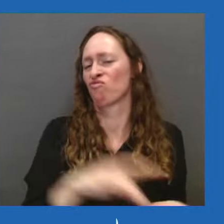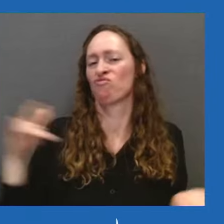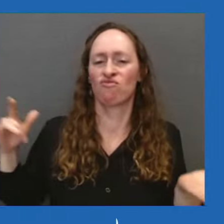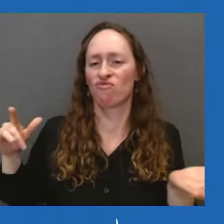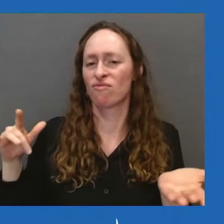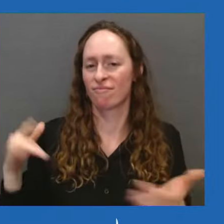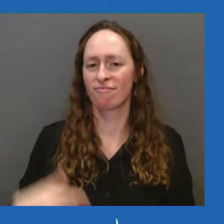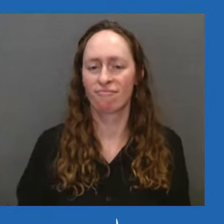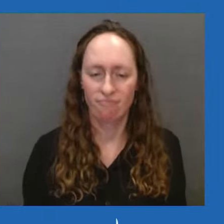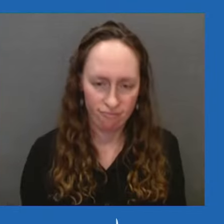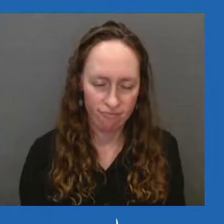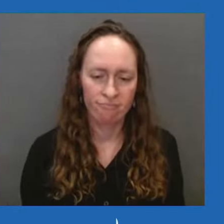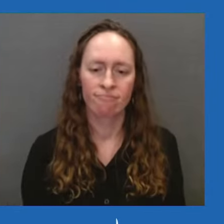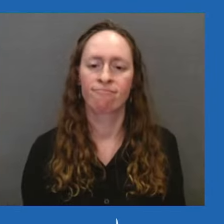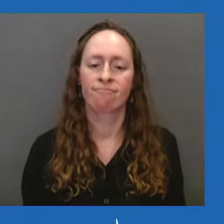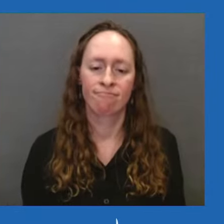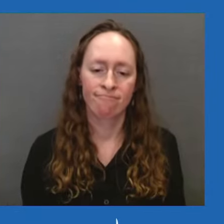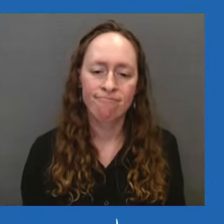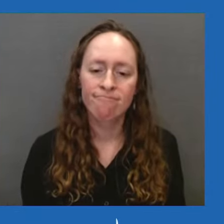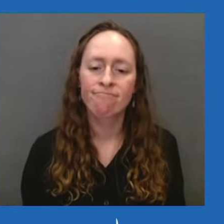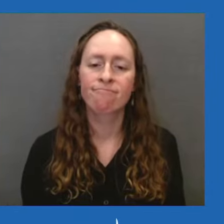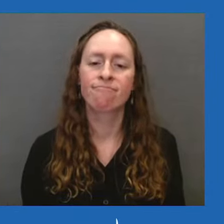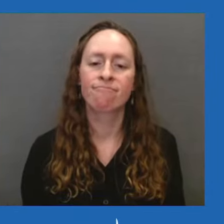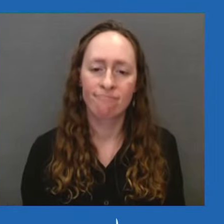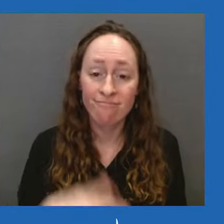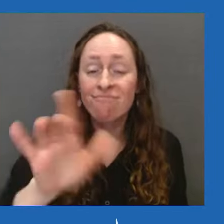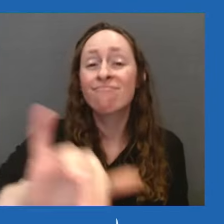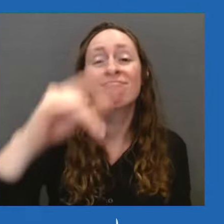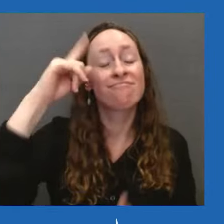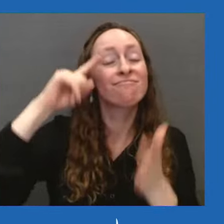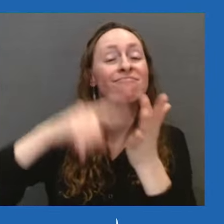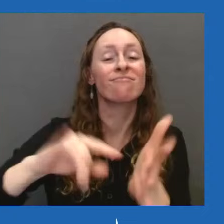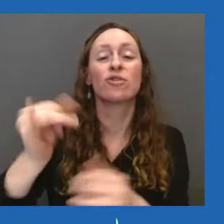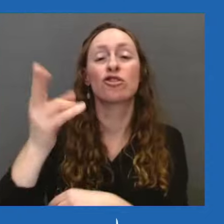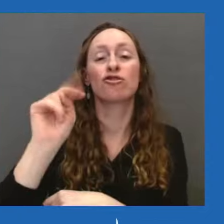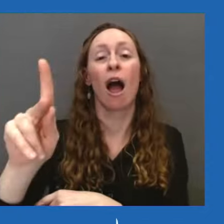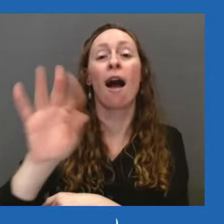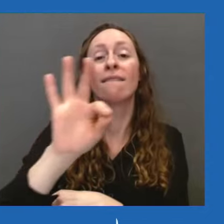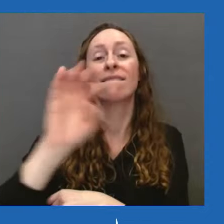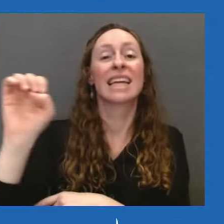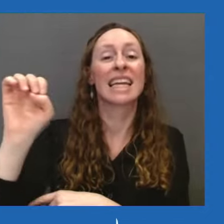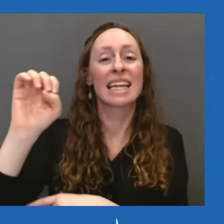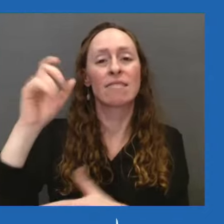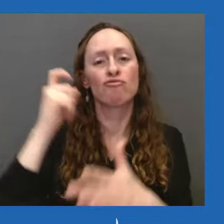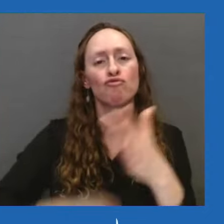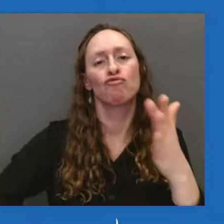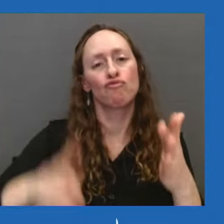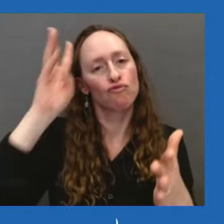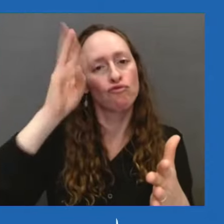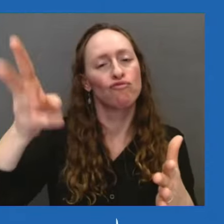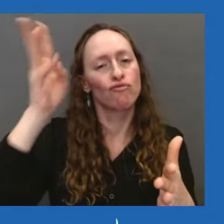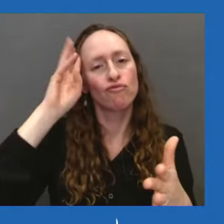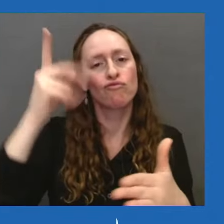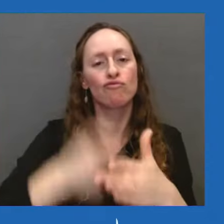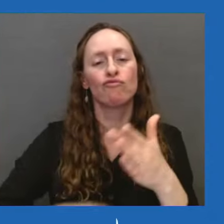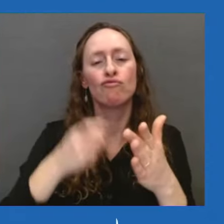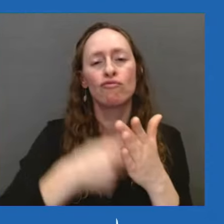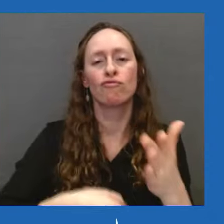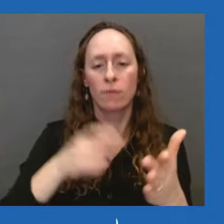I can go on and on and on. It's wrong. One thing I said after we passed all these major pieces of legislation